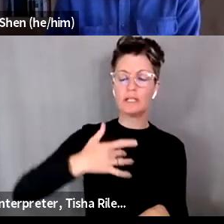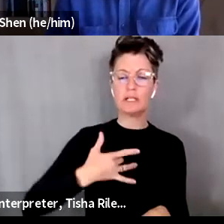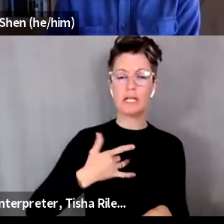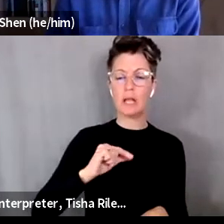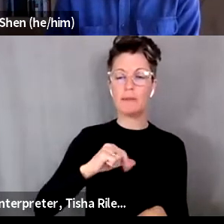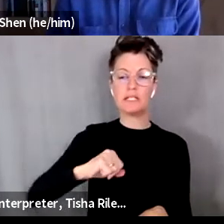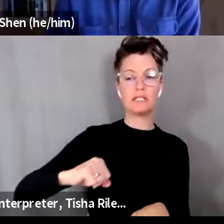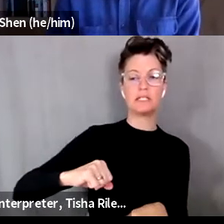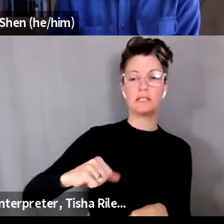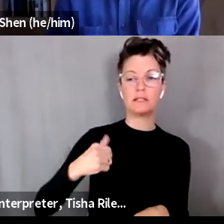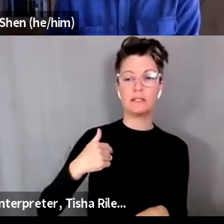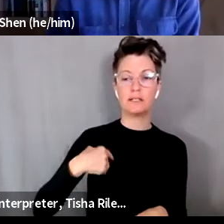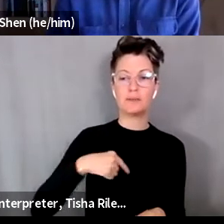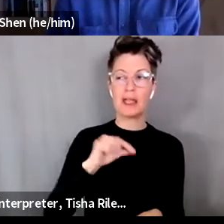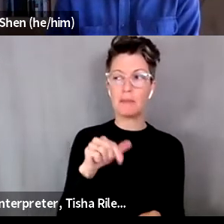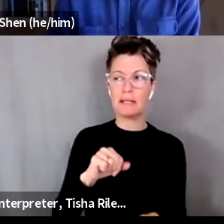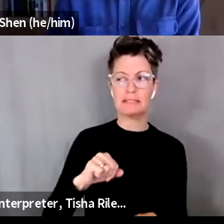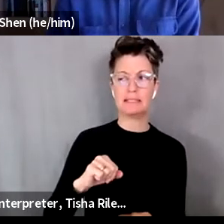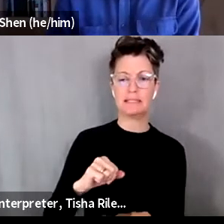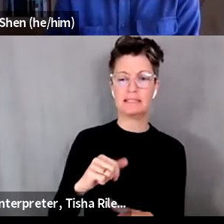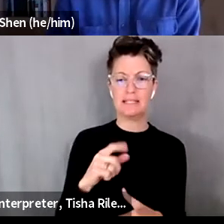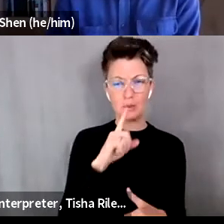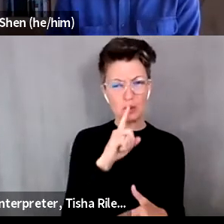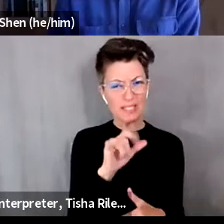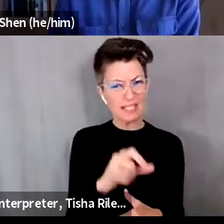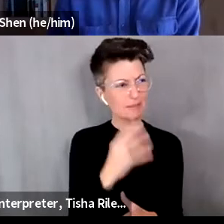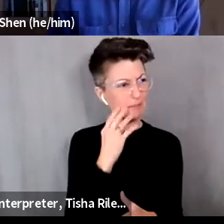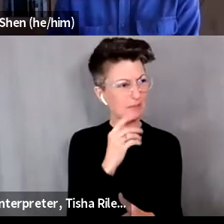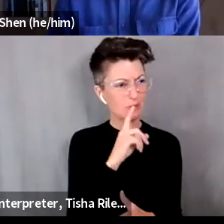It, it was very intimate and, and perhaps invasive